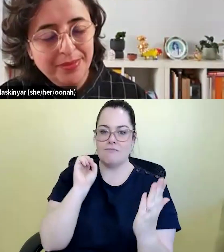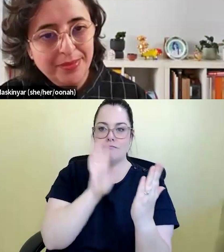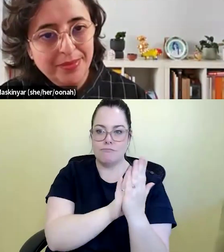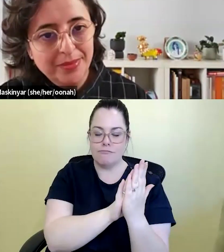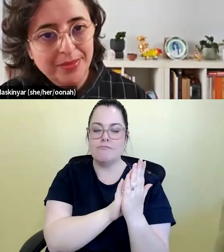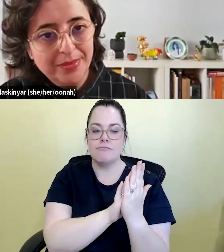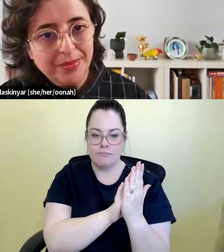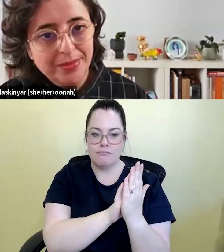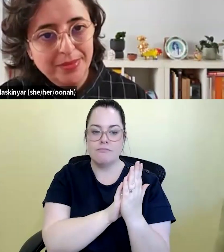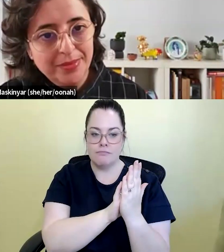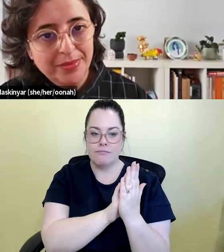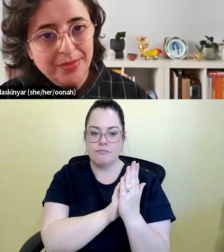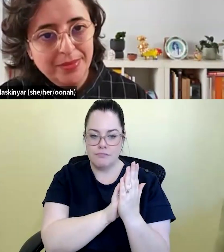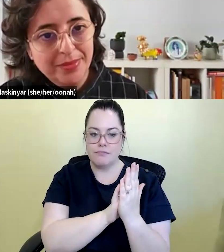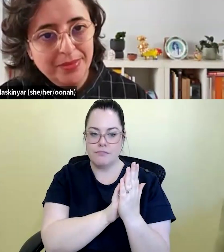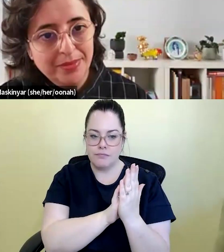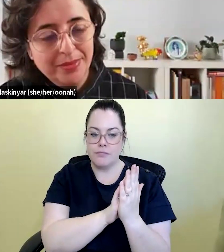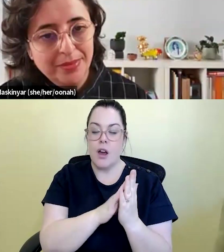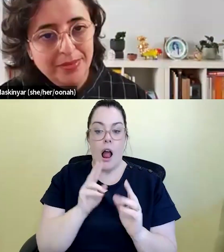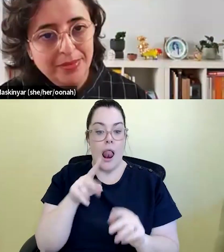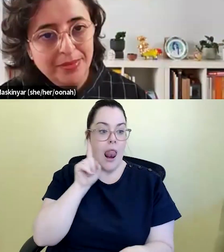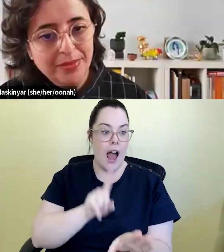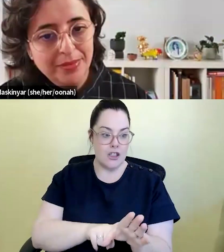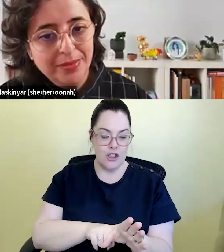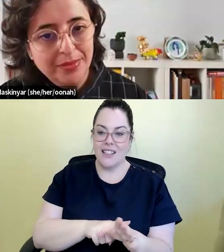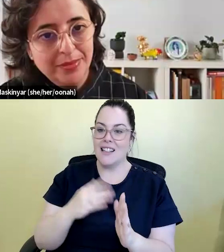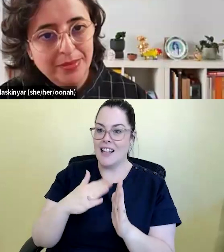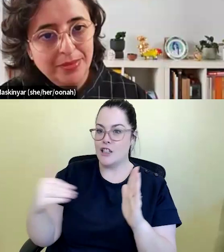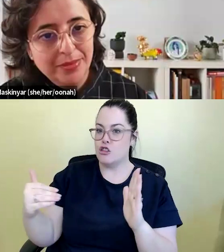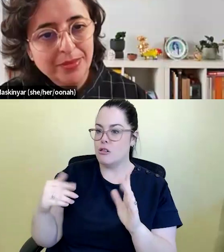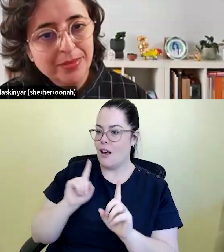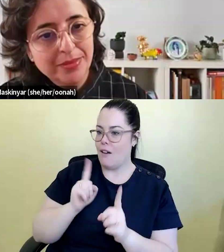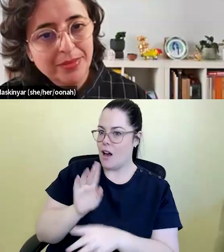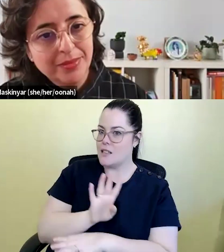watching the industry advisors responding to this last year, they're not interested